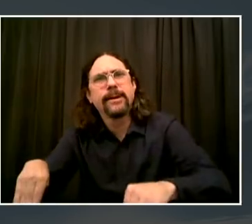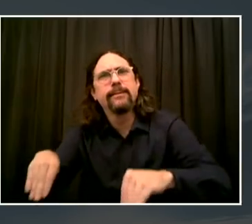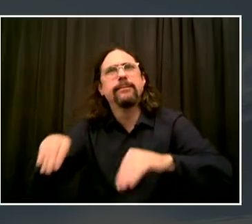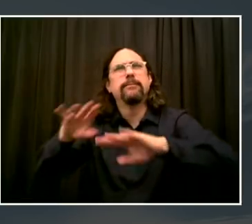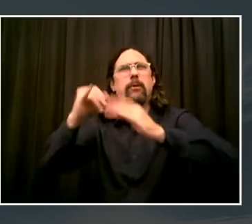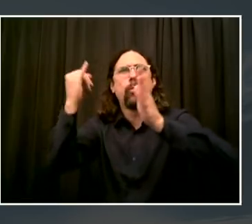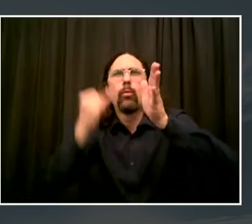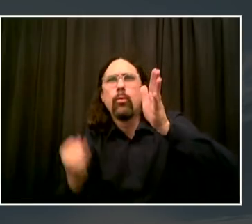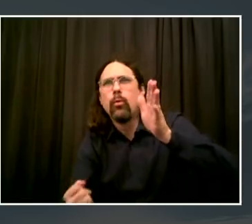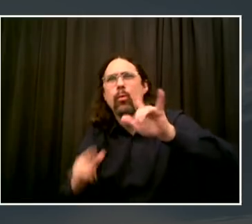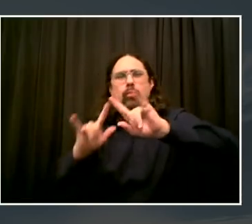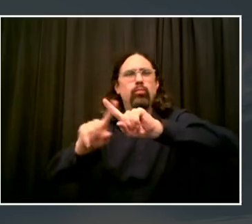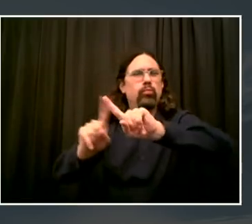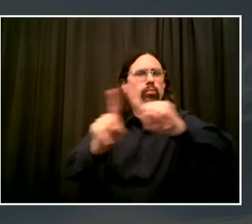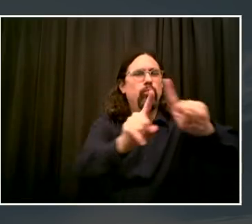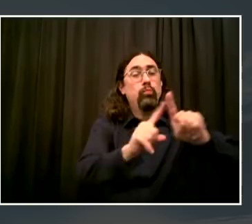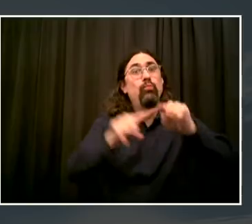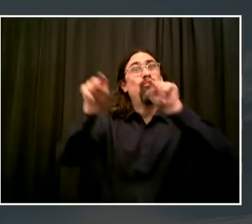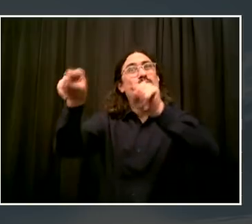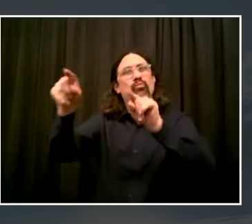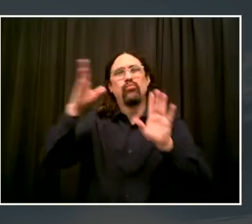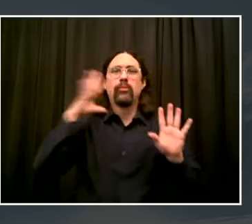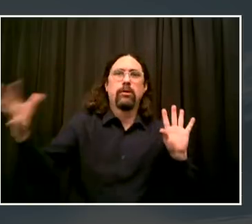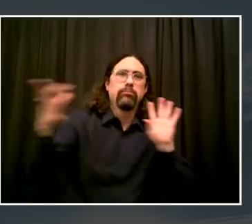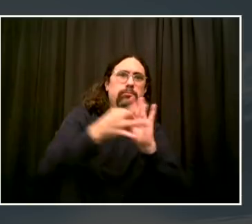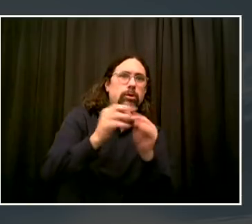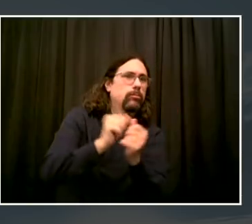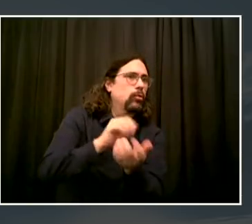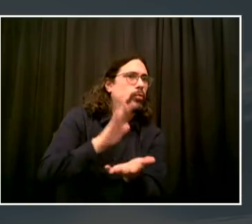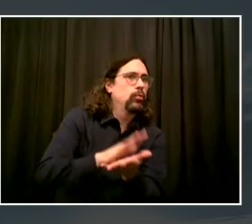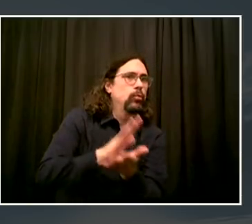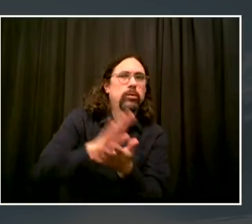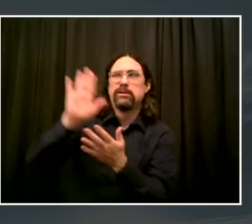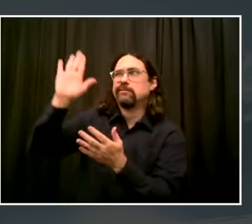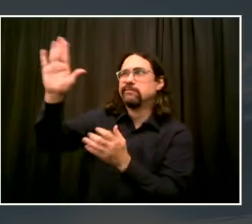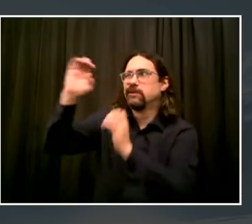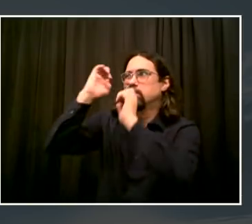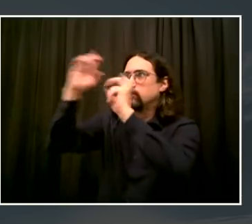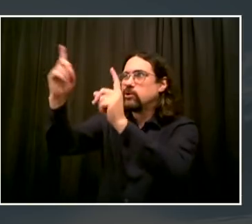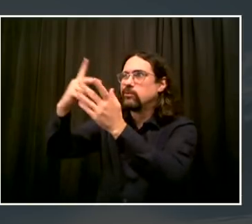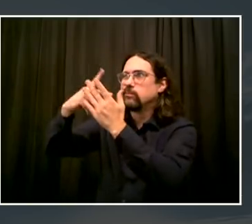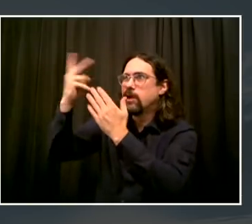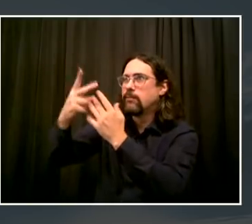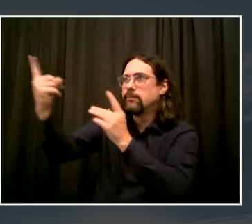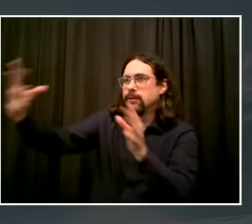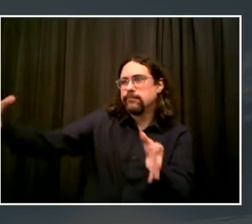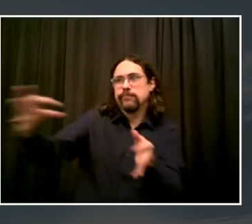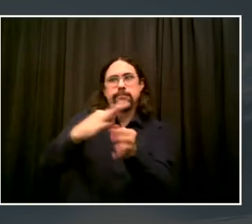[INDISCERNIBLE].